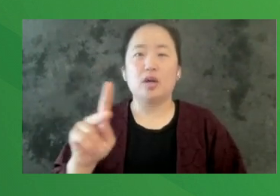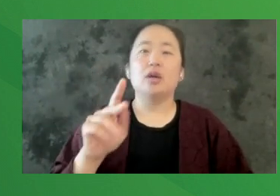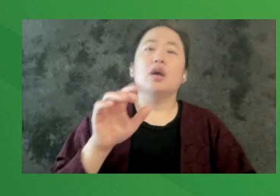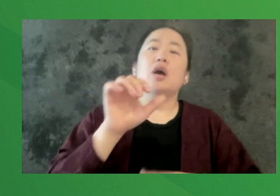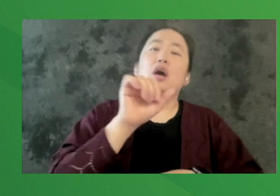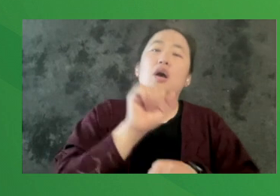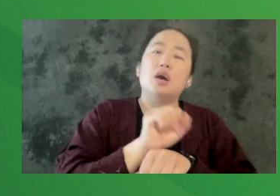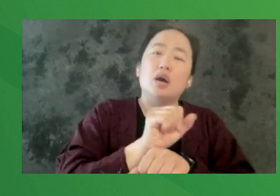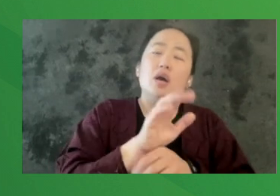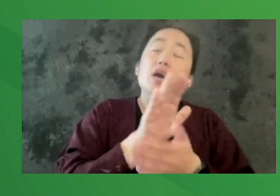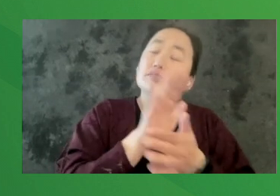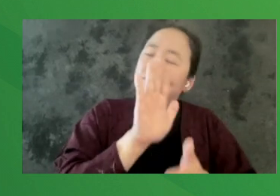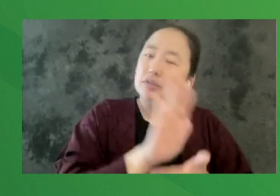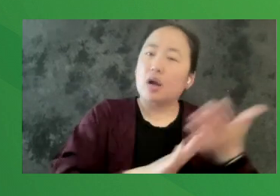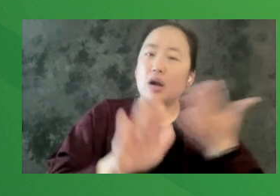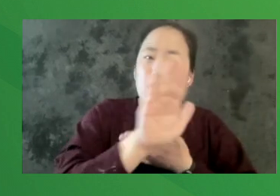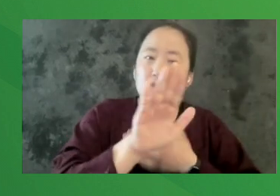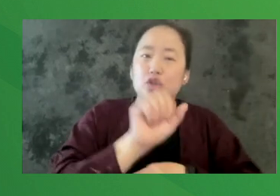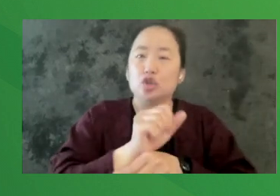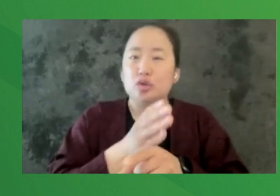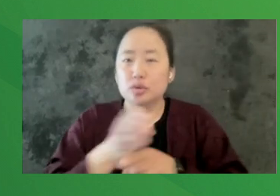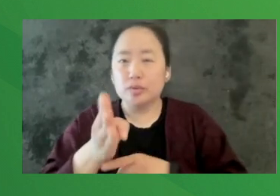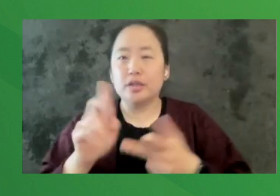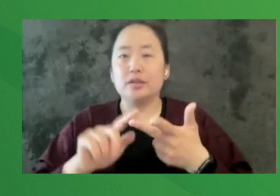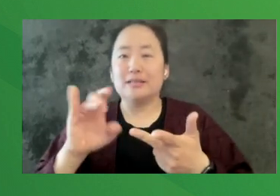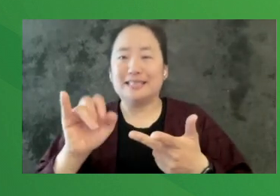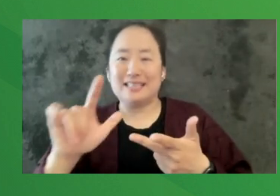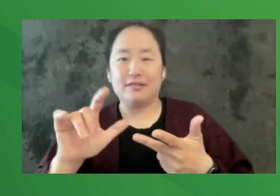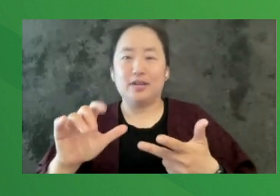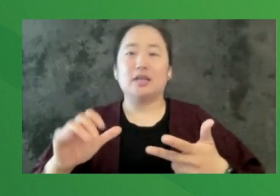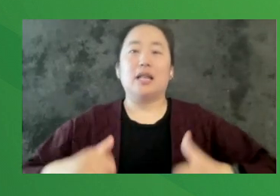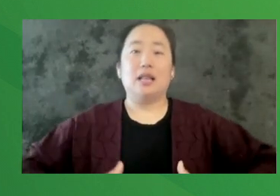use this framework in your standards, whether or not your state has adopted or adapted them,